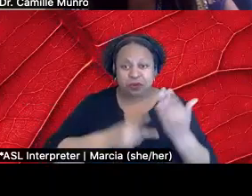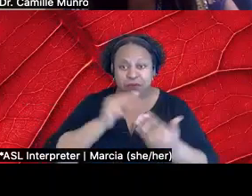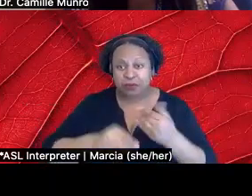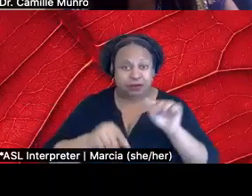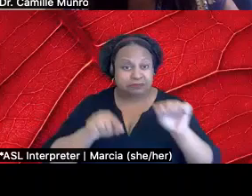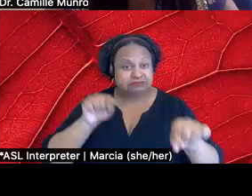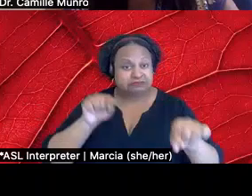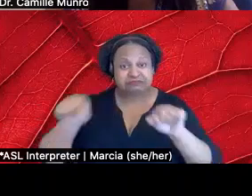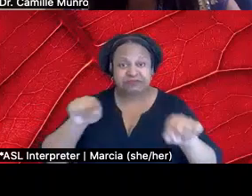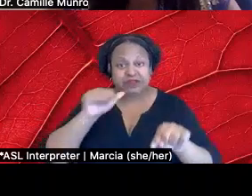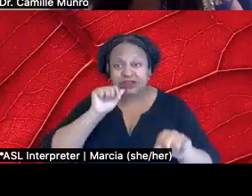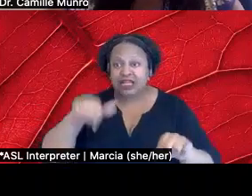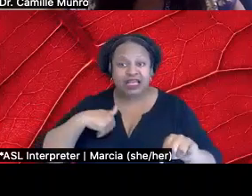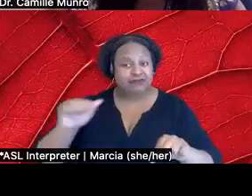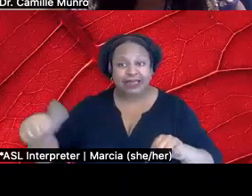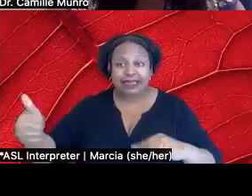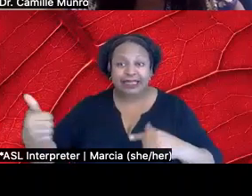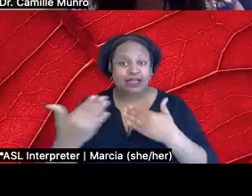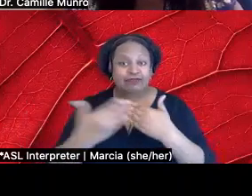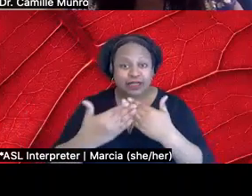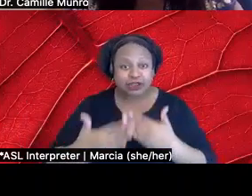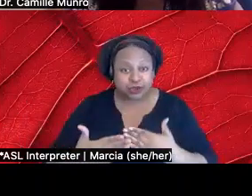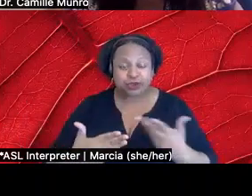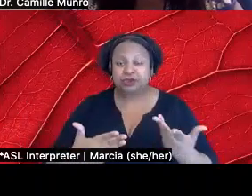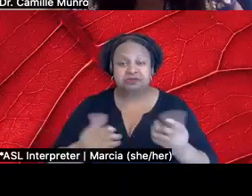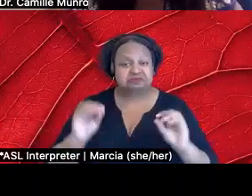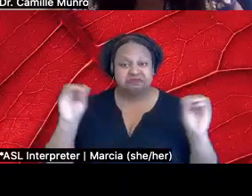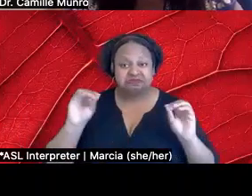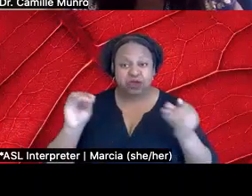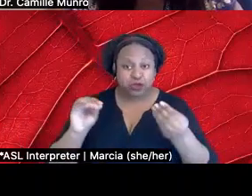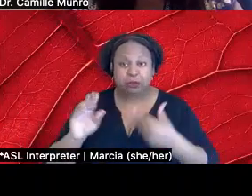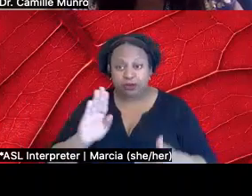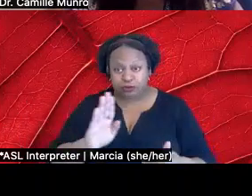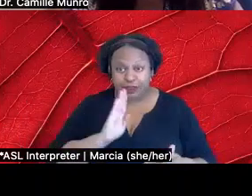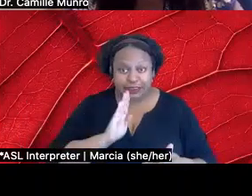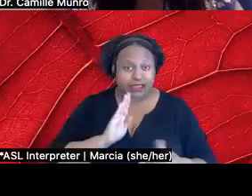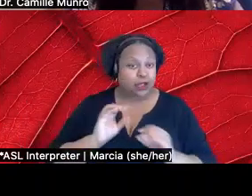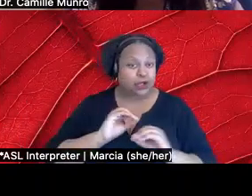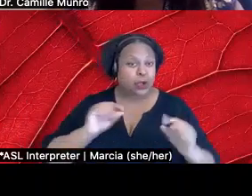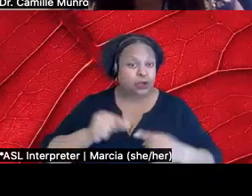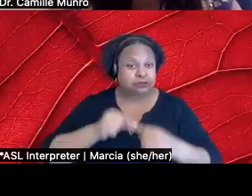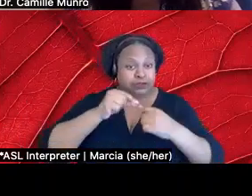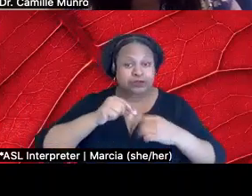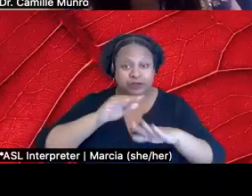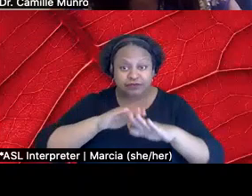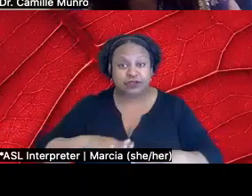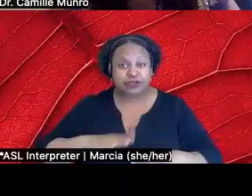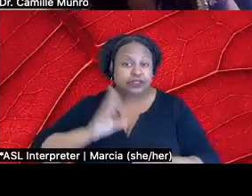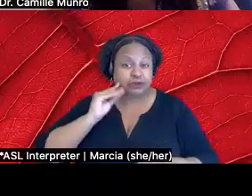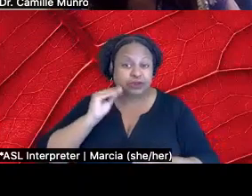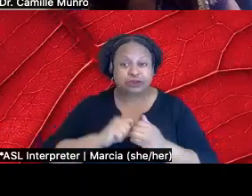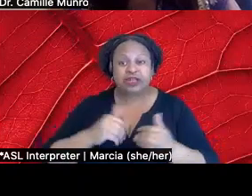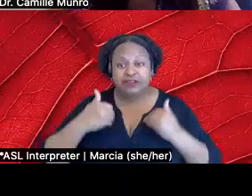any advisors, and they told me this directly specialized in physical or cognitive disabilities.